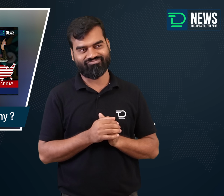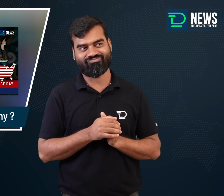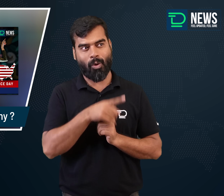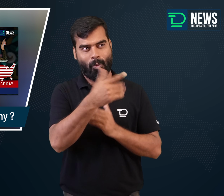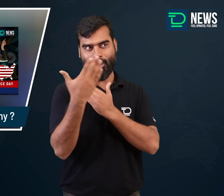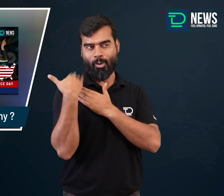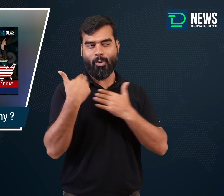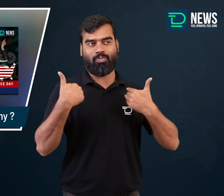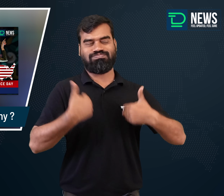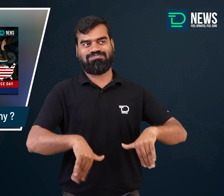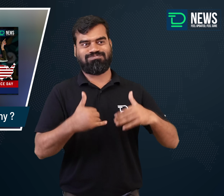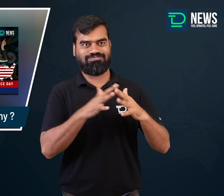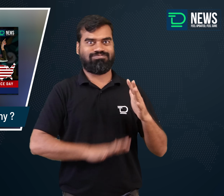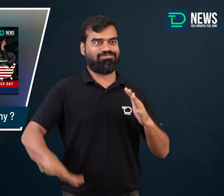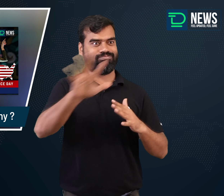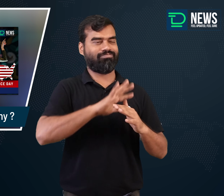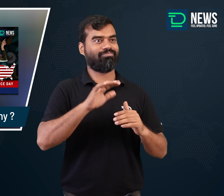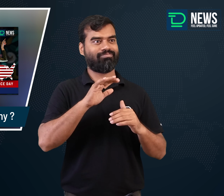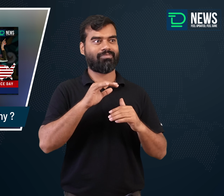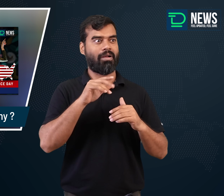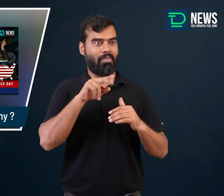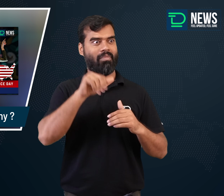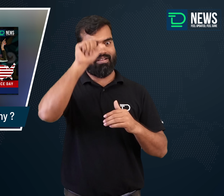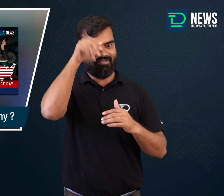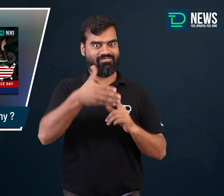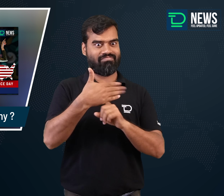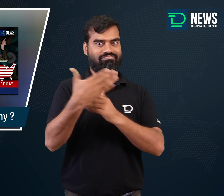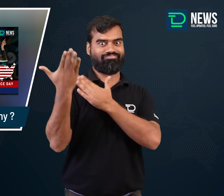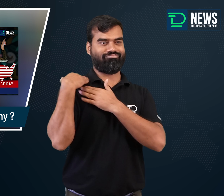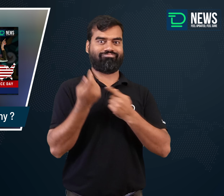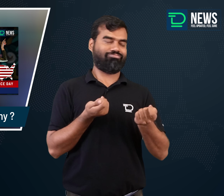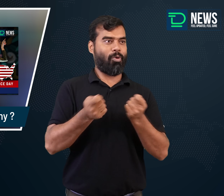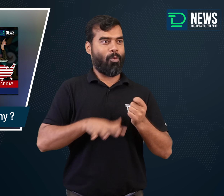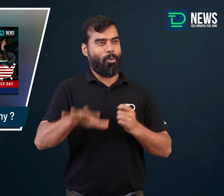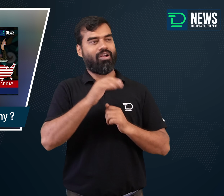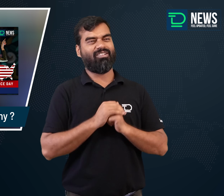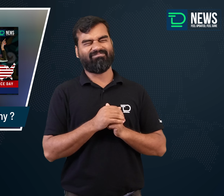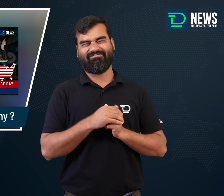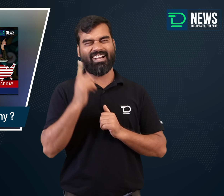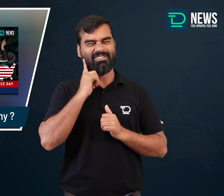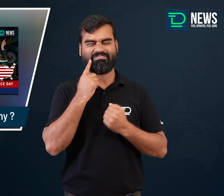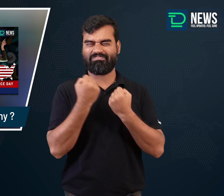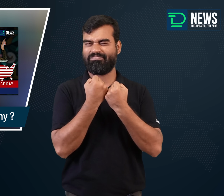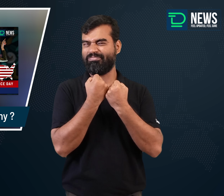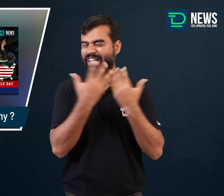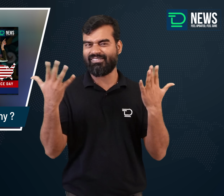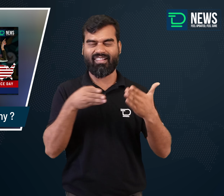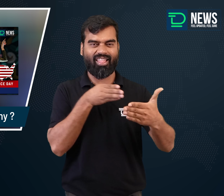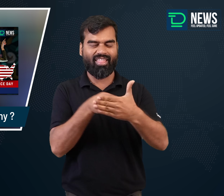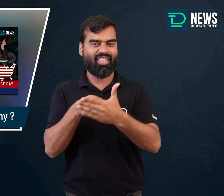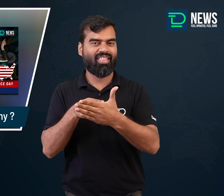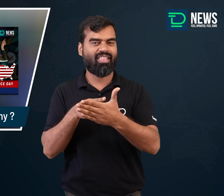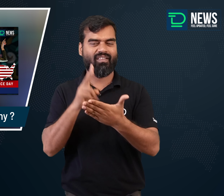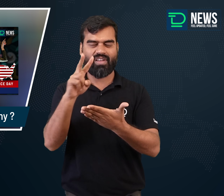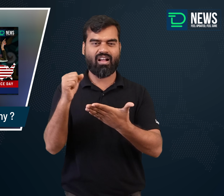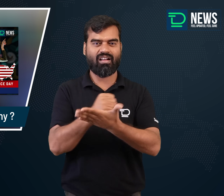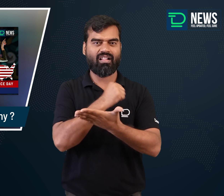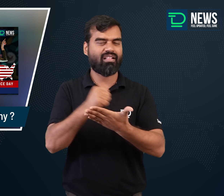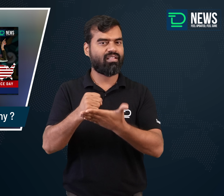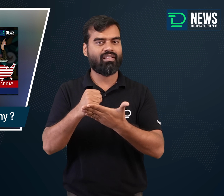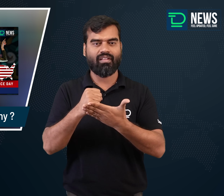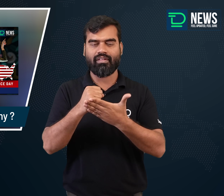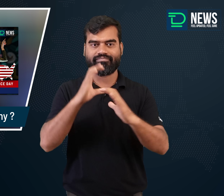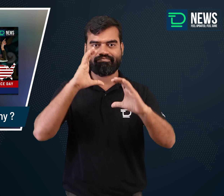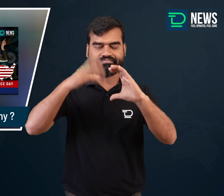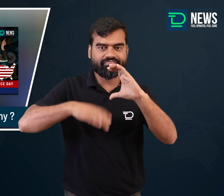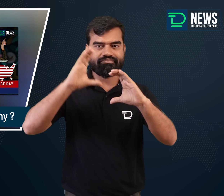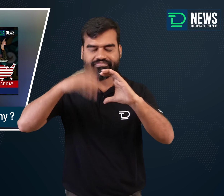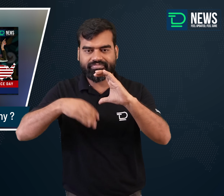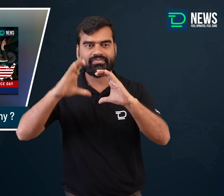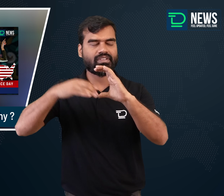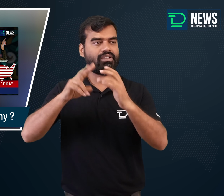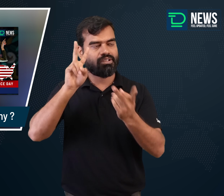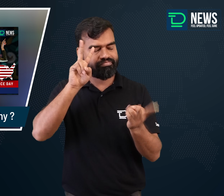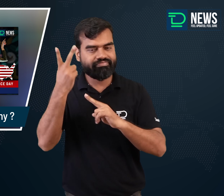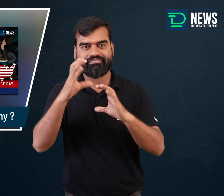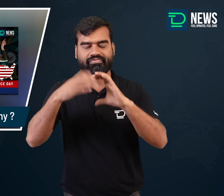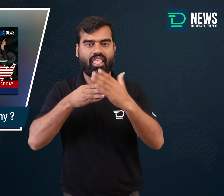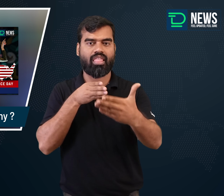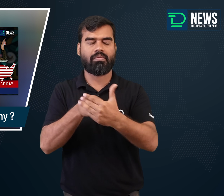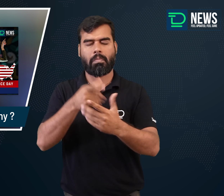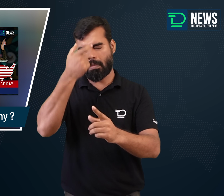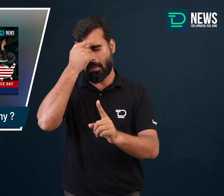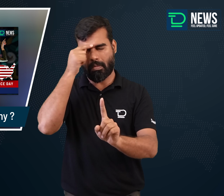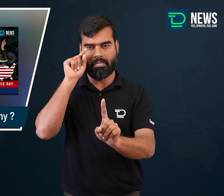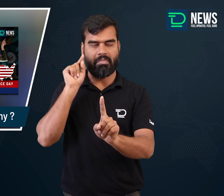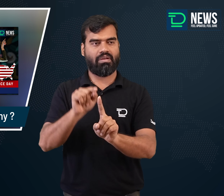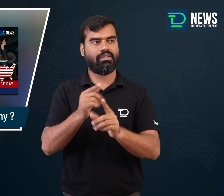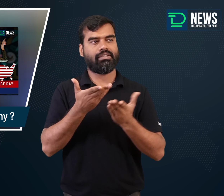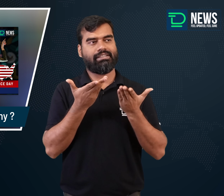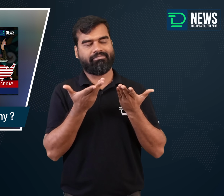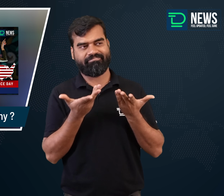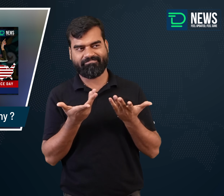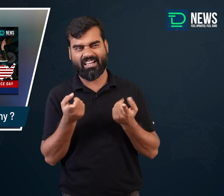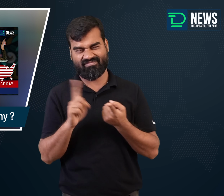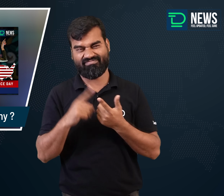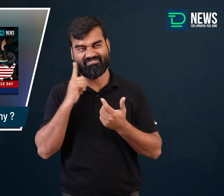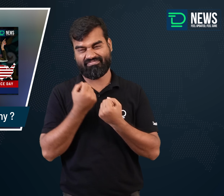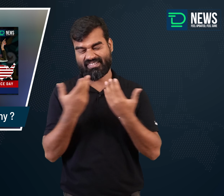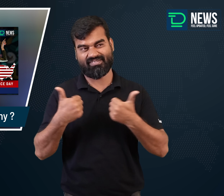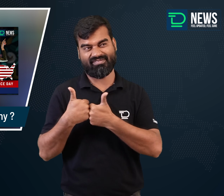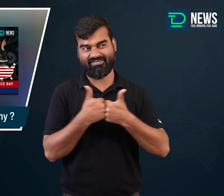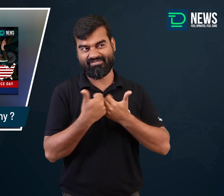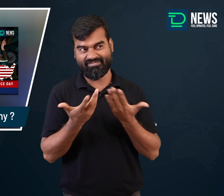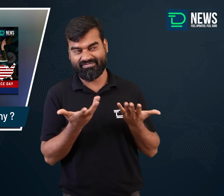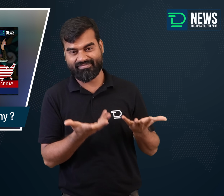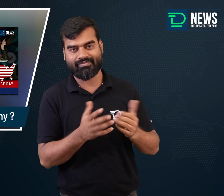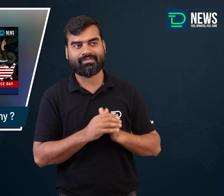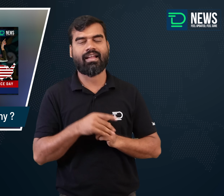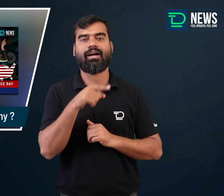Deaf people's struggles to get a visa for the US and many rejection happening due to lack of communication.